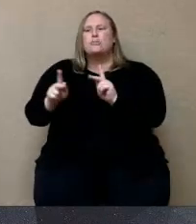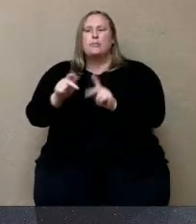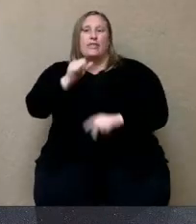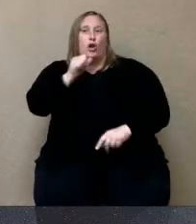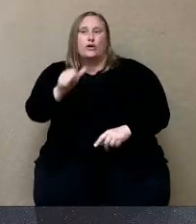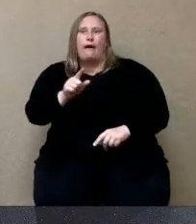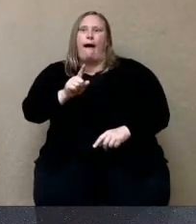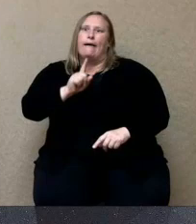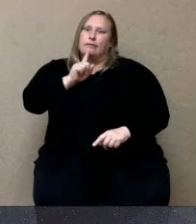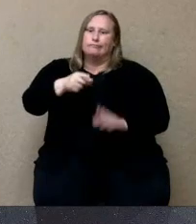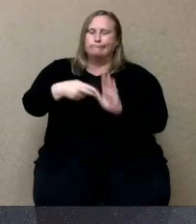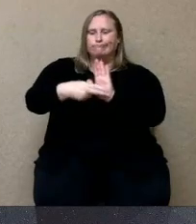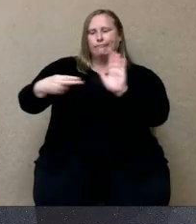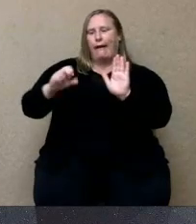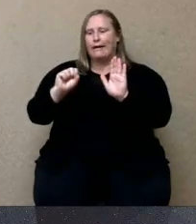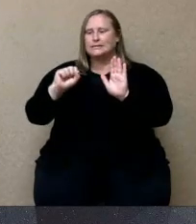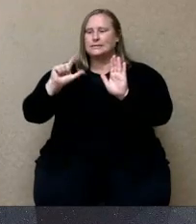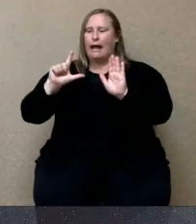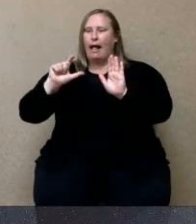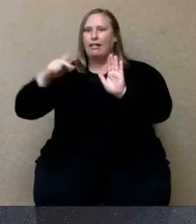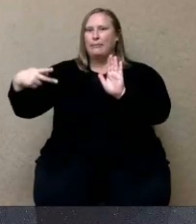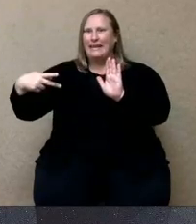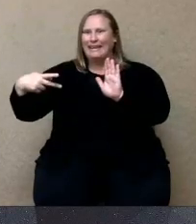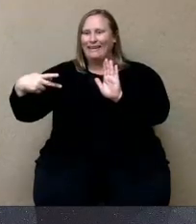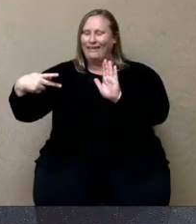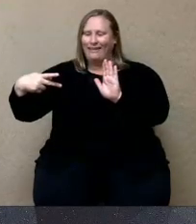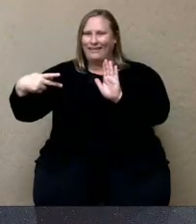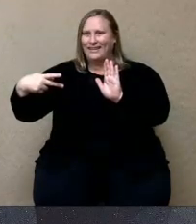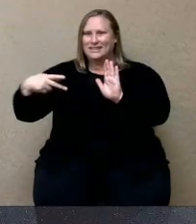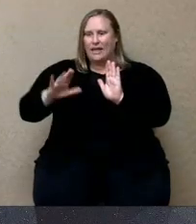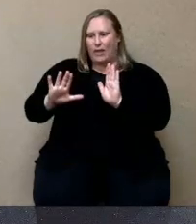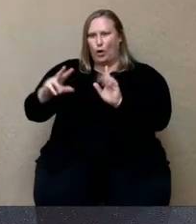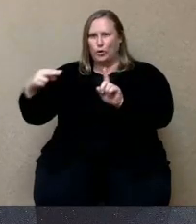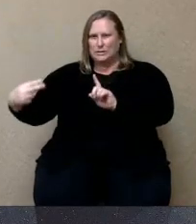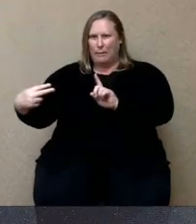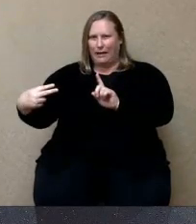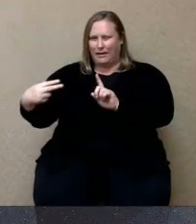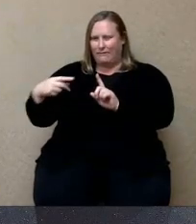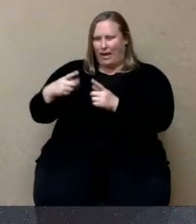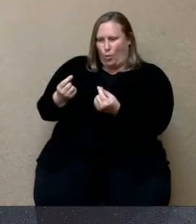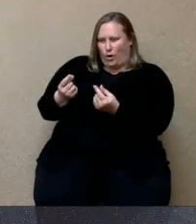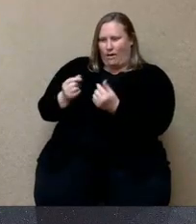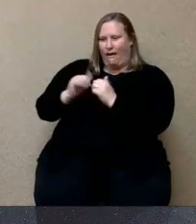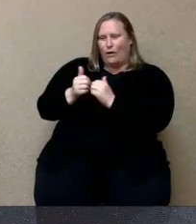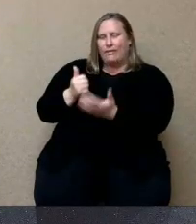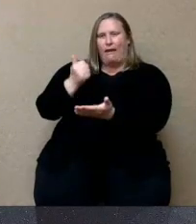through the ILCs. Yeah, that's a great question. And what Mike and I just talked about is if there's a